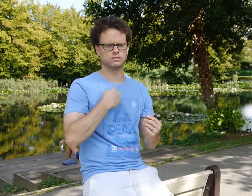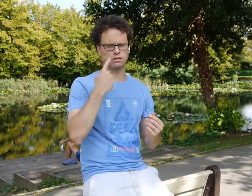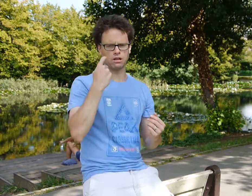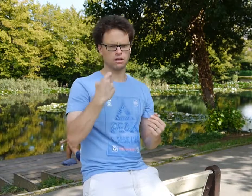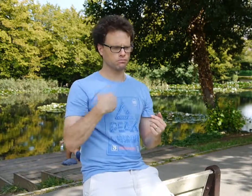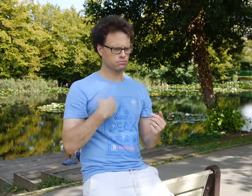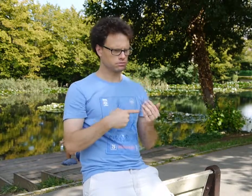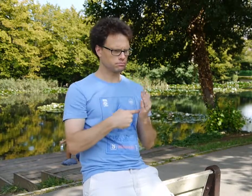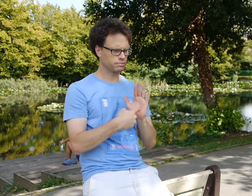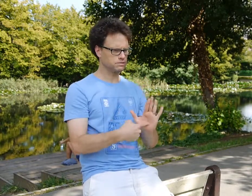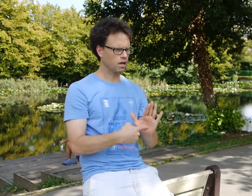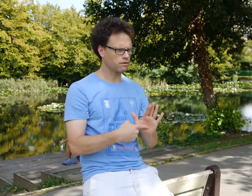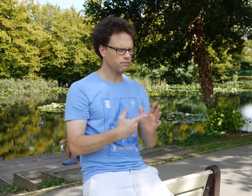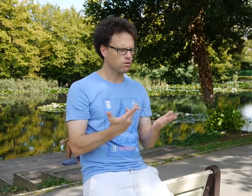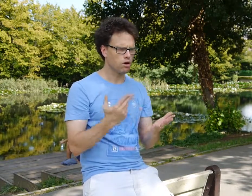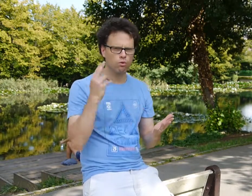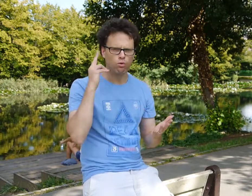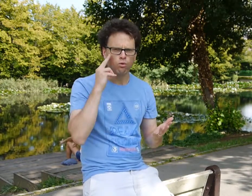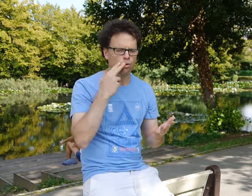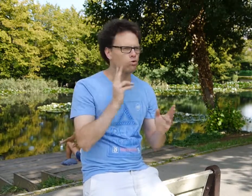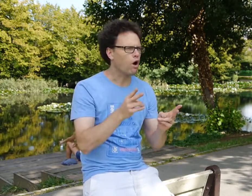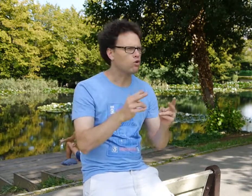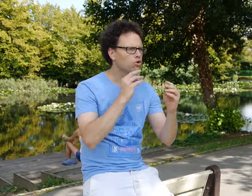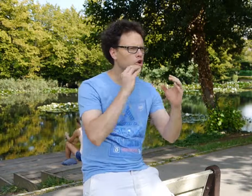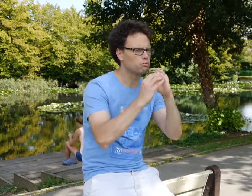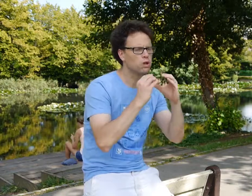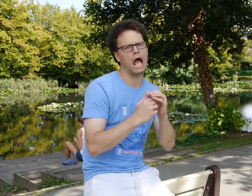how can Damjan, a deaf person, communicate with the audience.